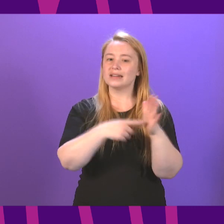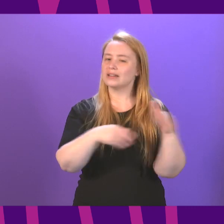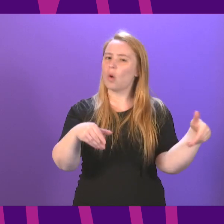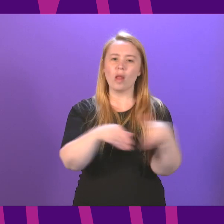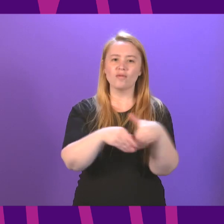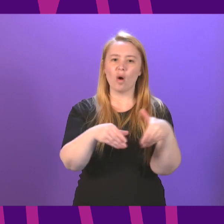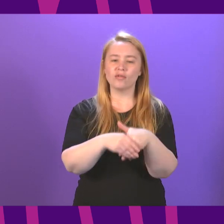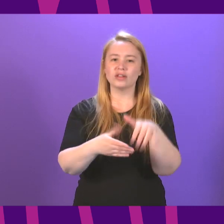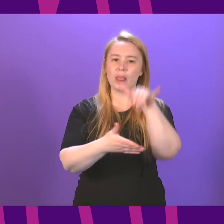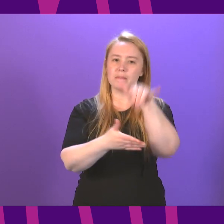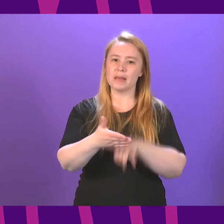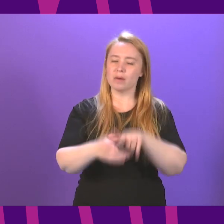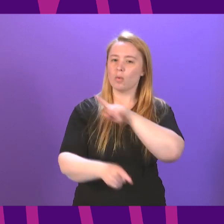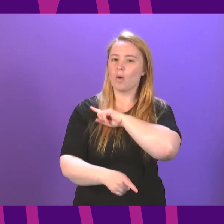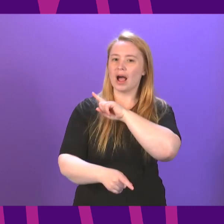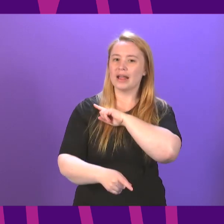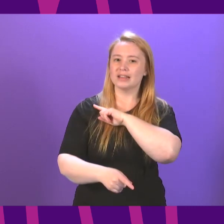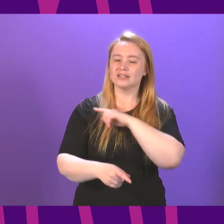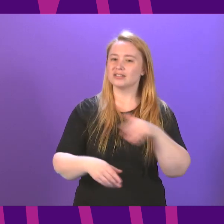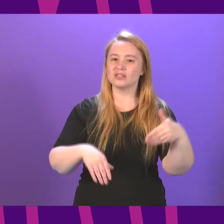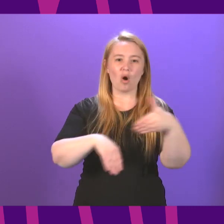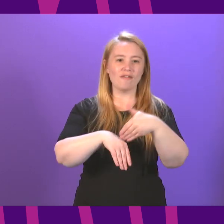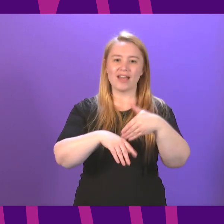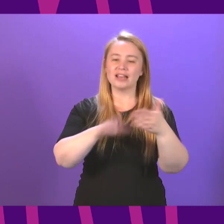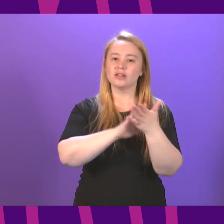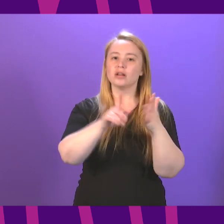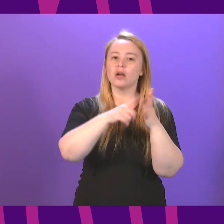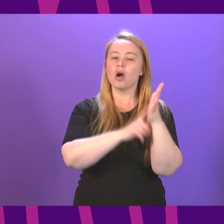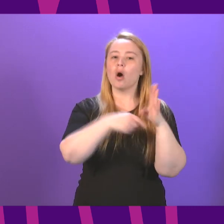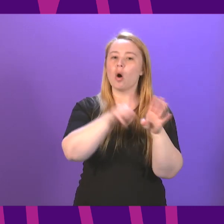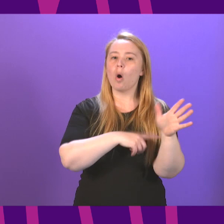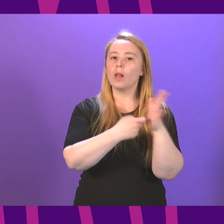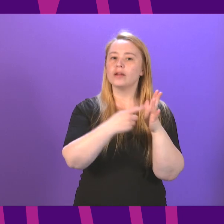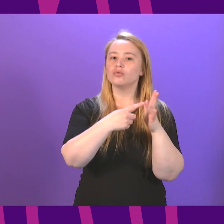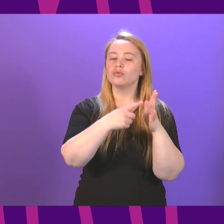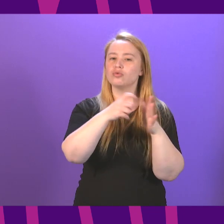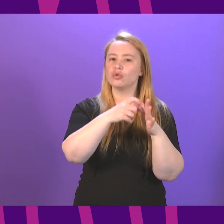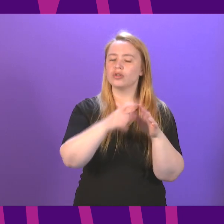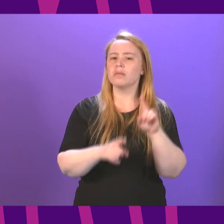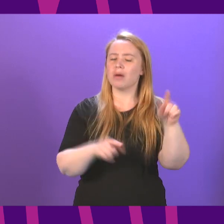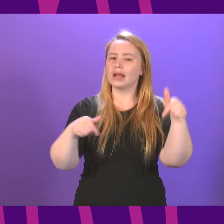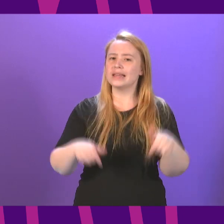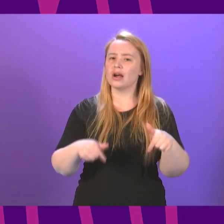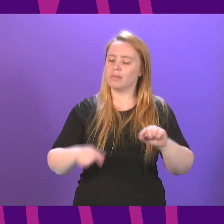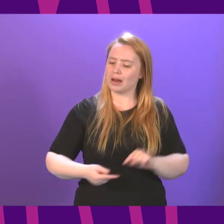However, in 2015, here at Holyrood, Labour voted to oppose nuclear weapons, which was brilliant.